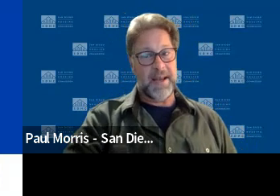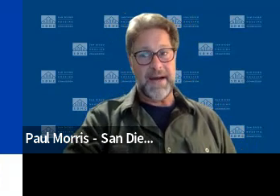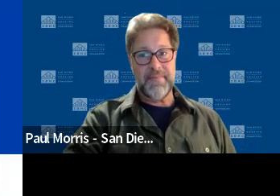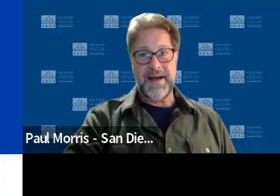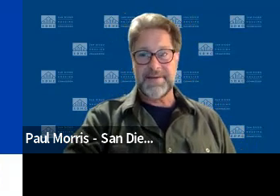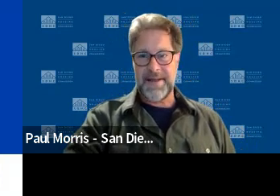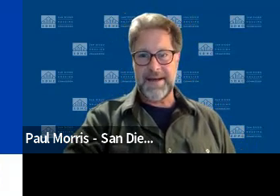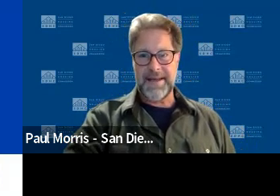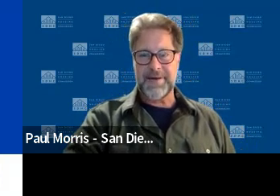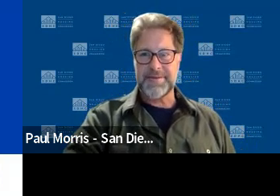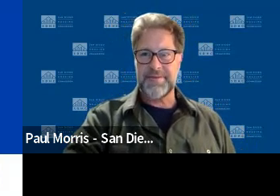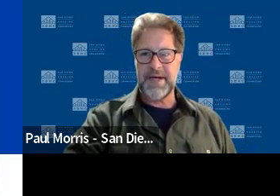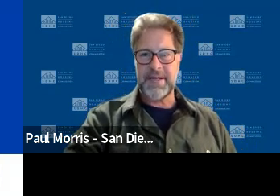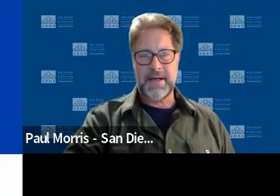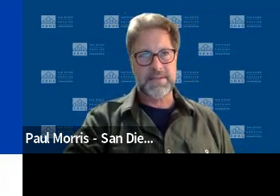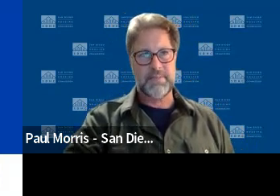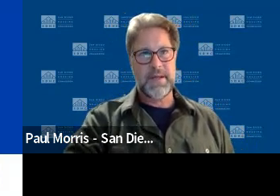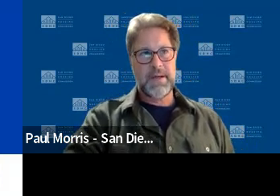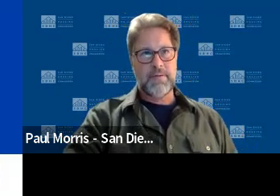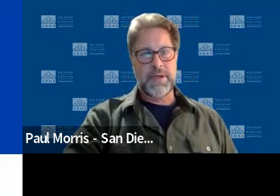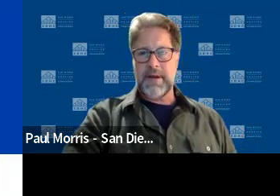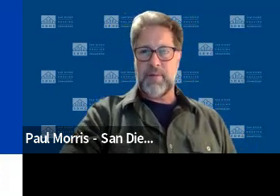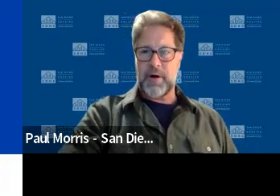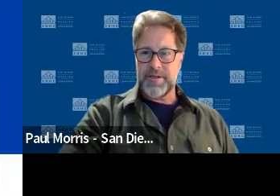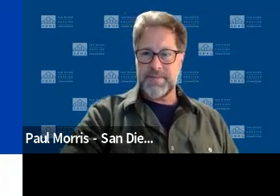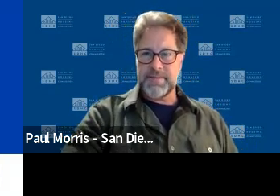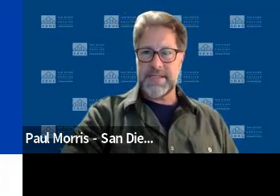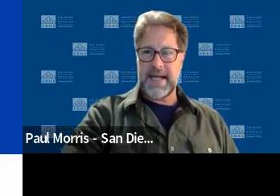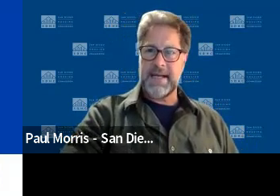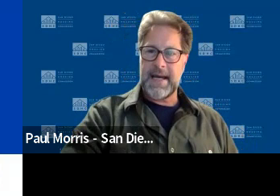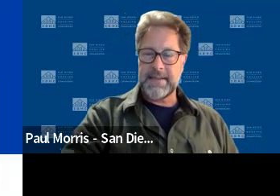a lot of mails, a lot of letters. We've done some really great partnerships with Sandbag,